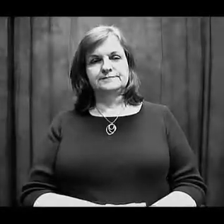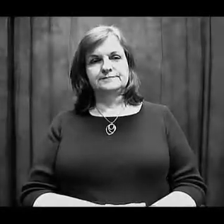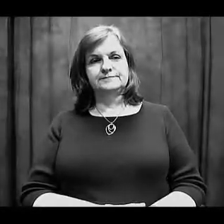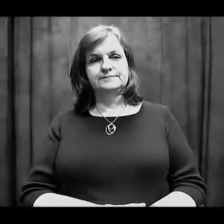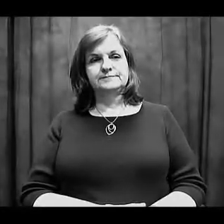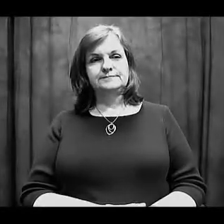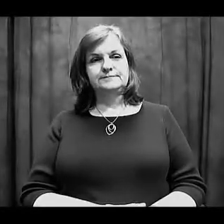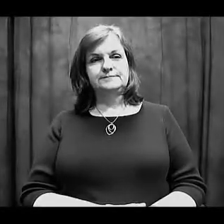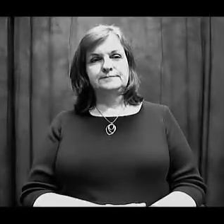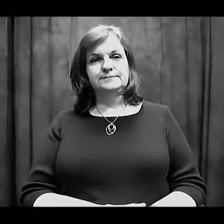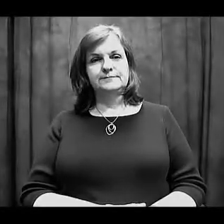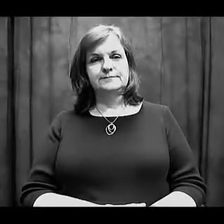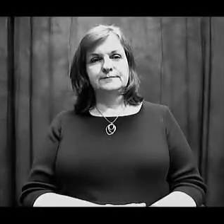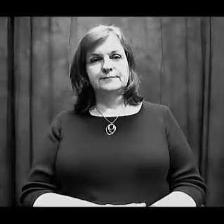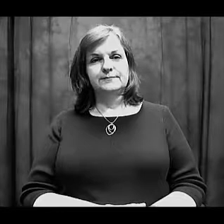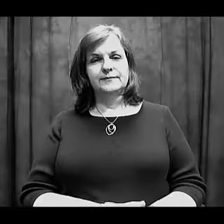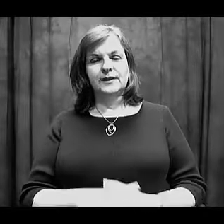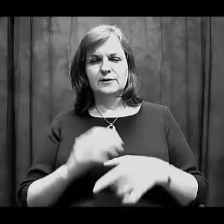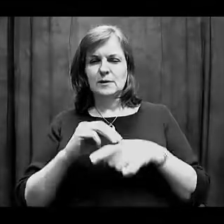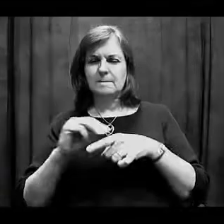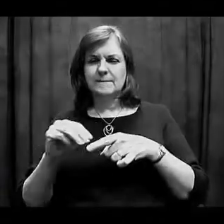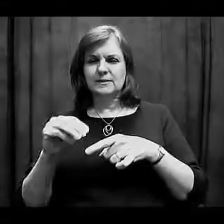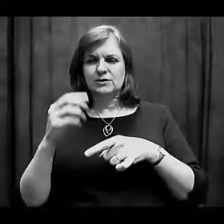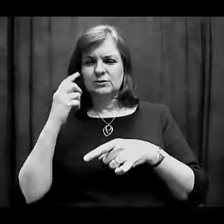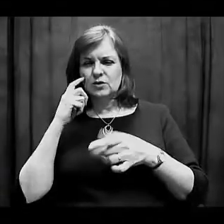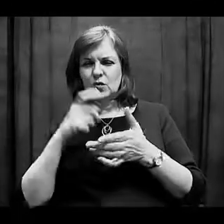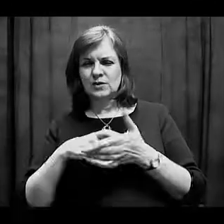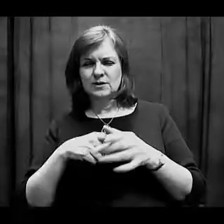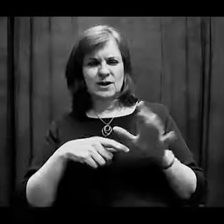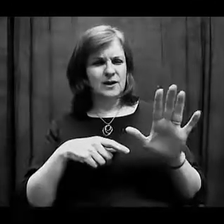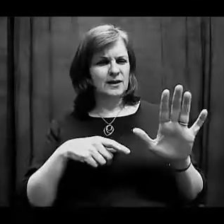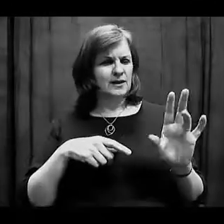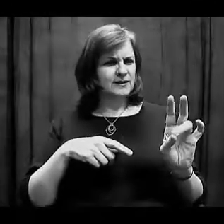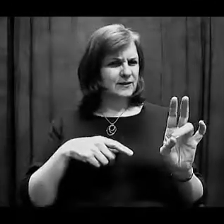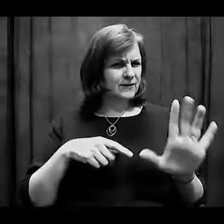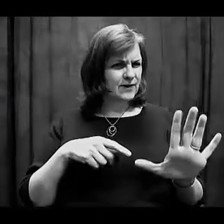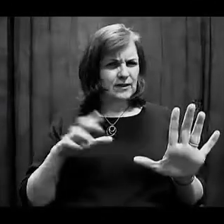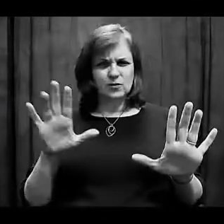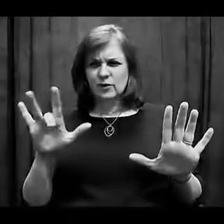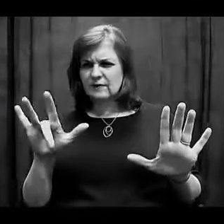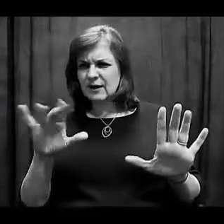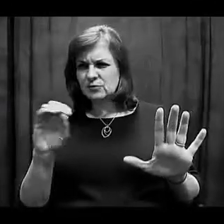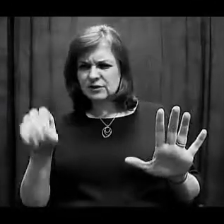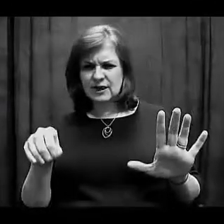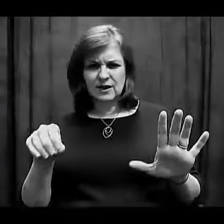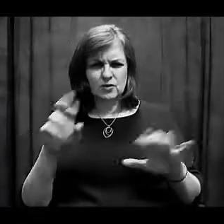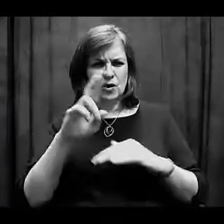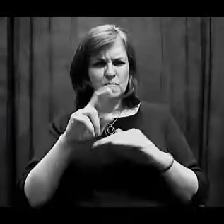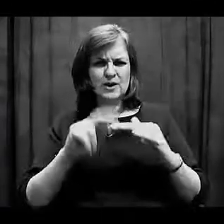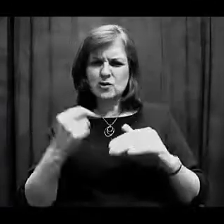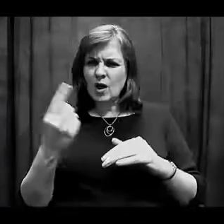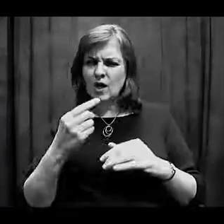so he's starting to see this kind is 75 to 25% ratio all the time